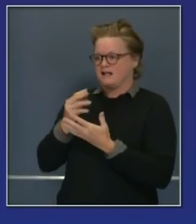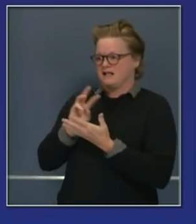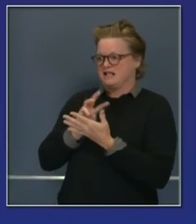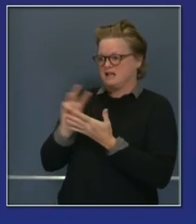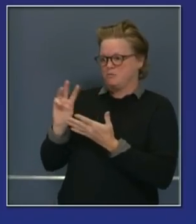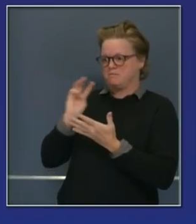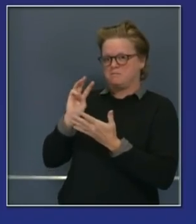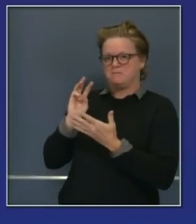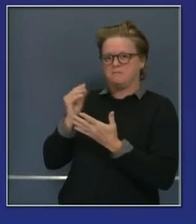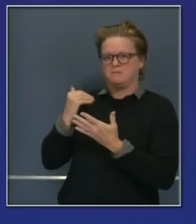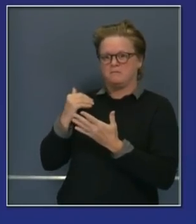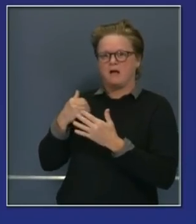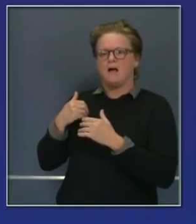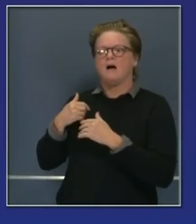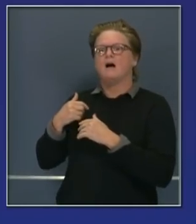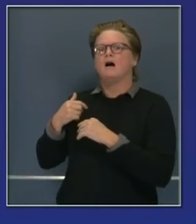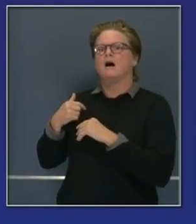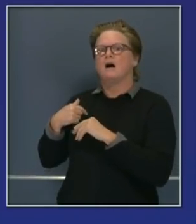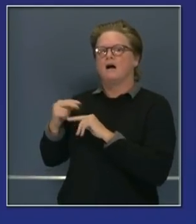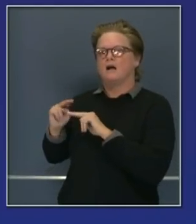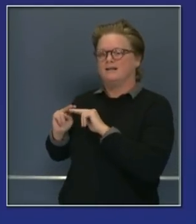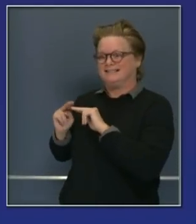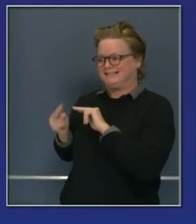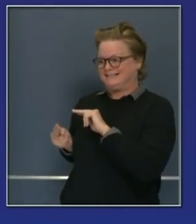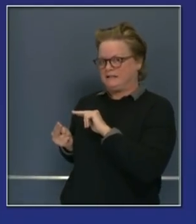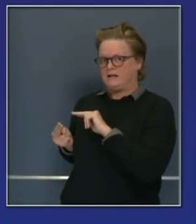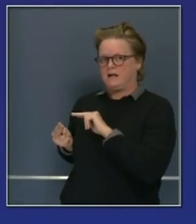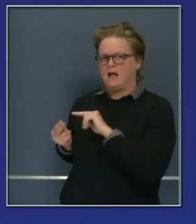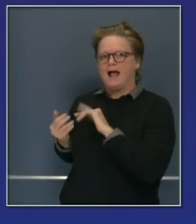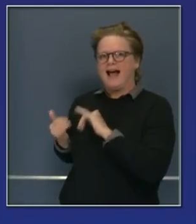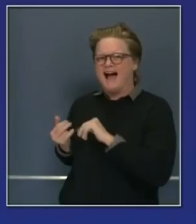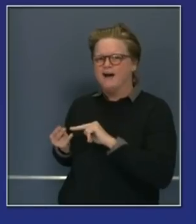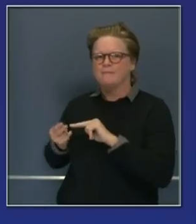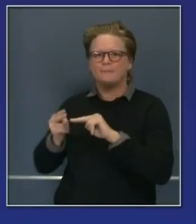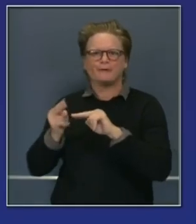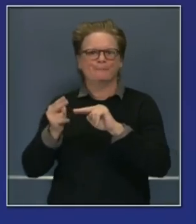7212. THAT NUMBER WAS FAMILIAR FOR SIX WEEKS AGO BUT SINCE THE